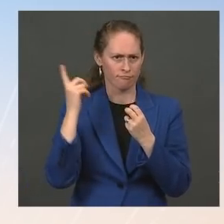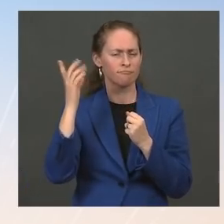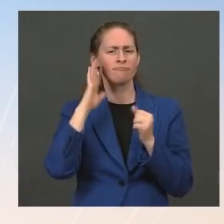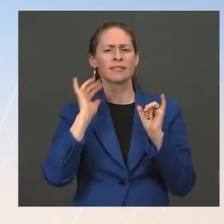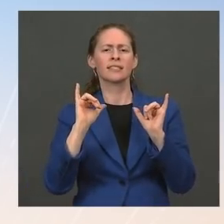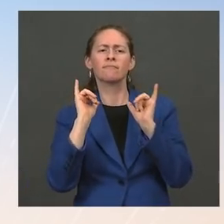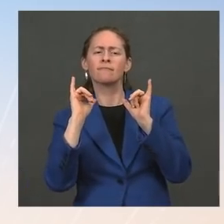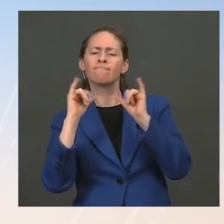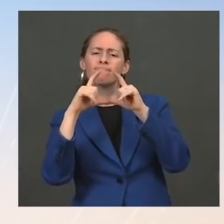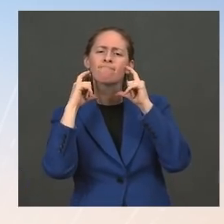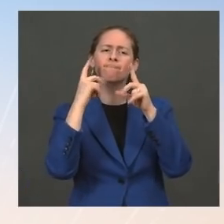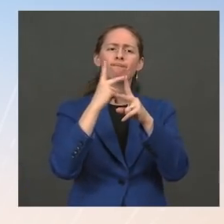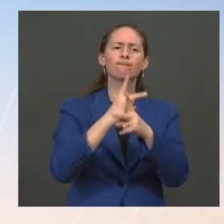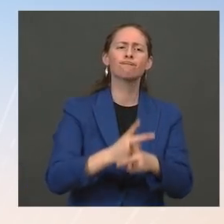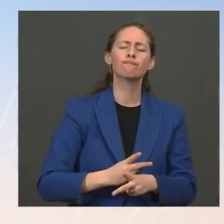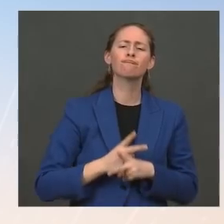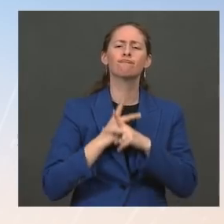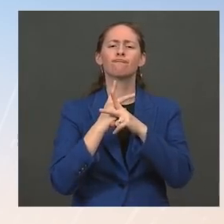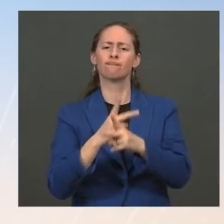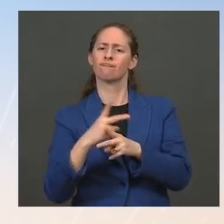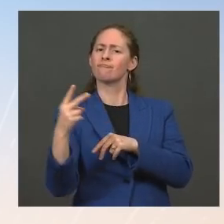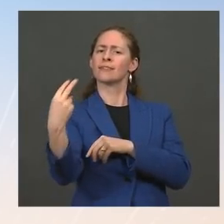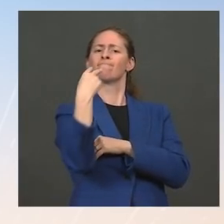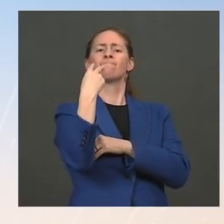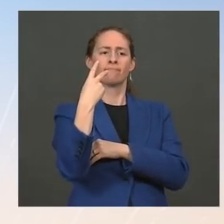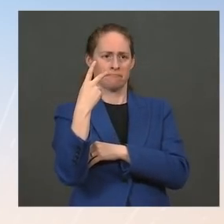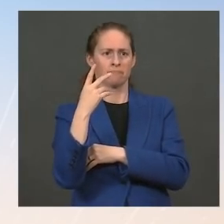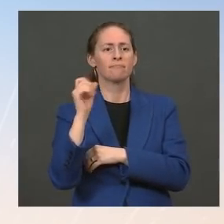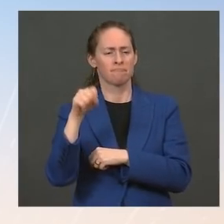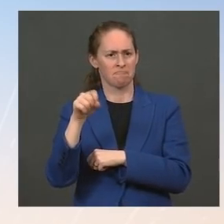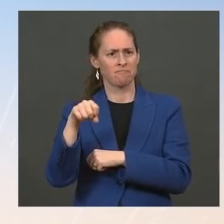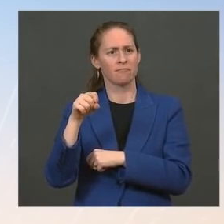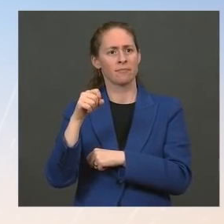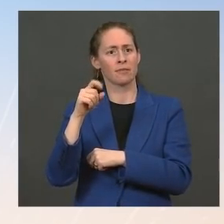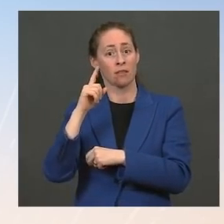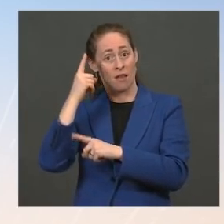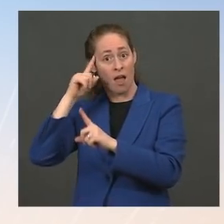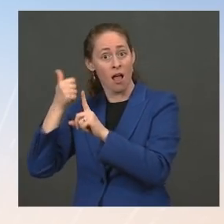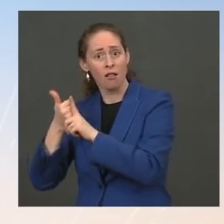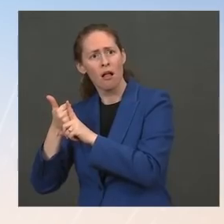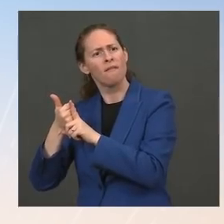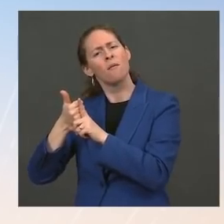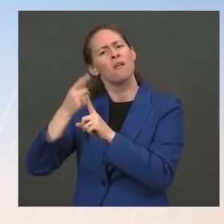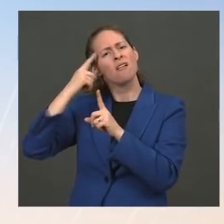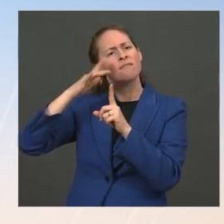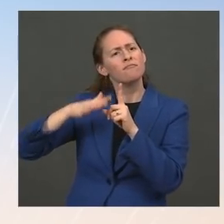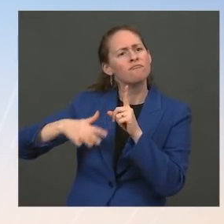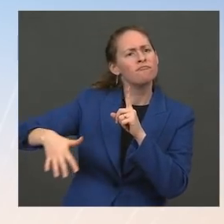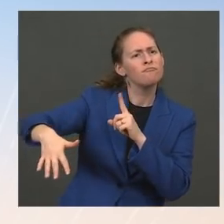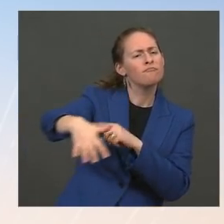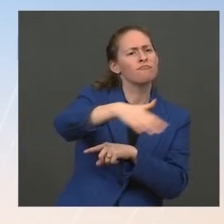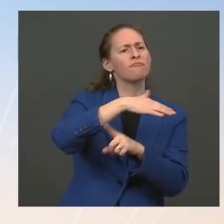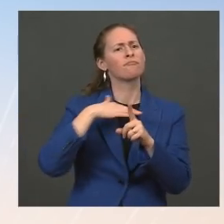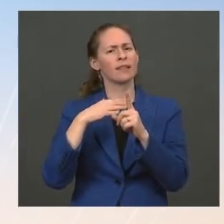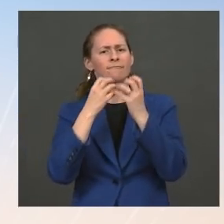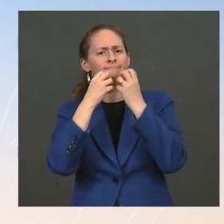not for his benefit, but to save their own lives and the lives of their friends and neighbors. The Press: On immigration: Joe Biden once described